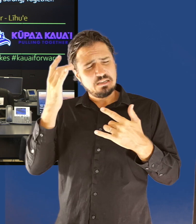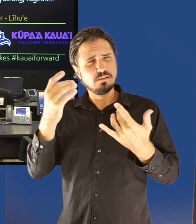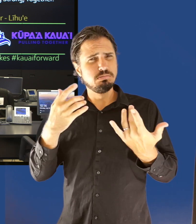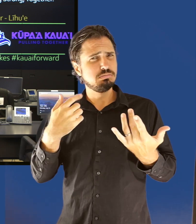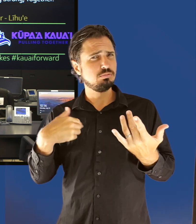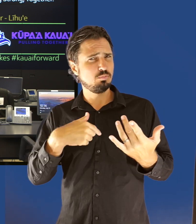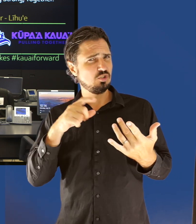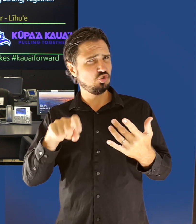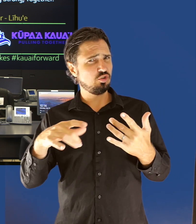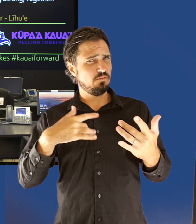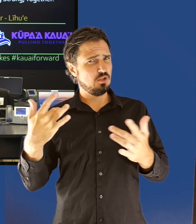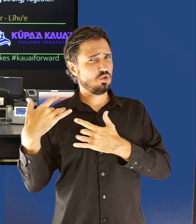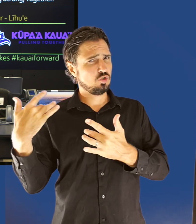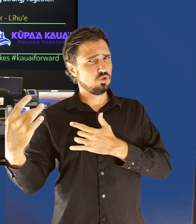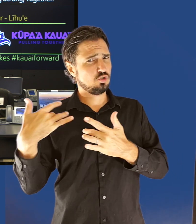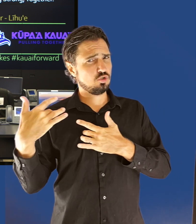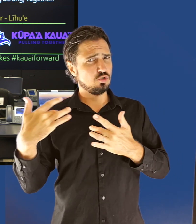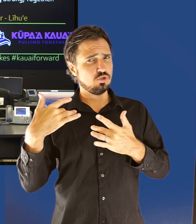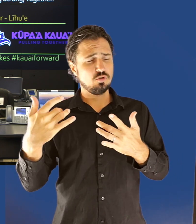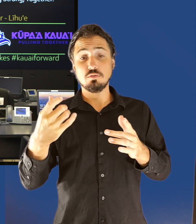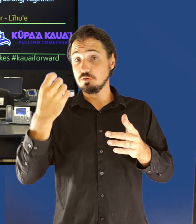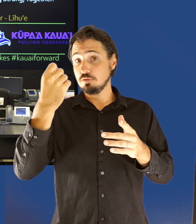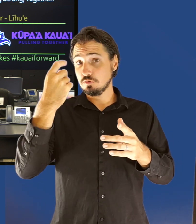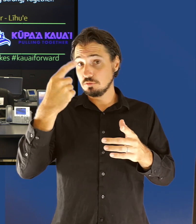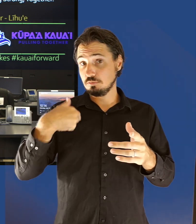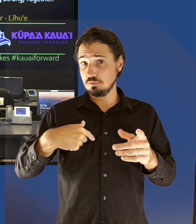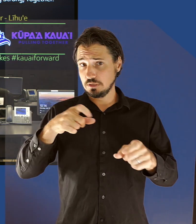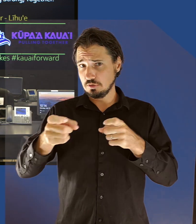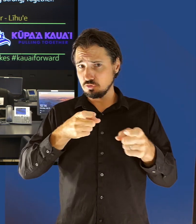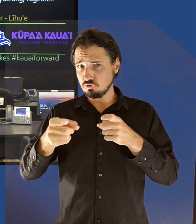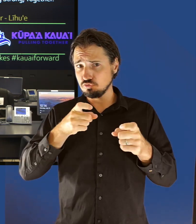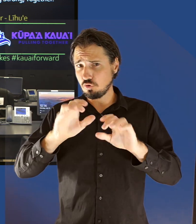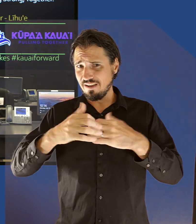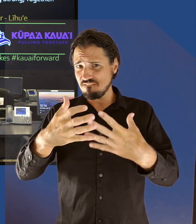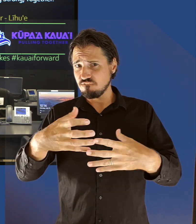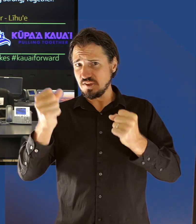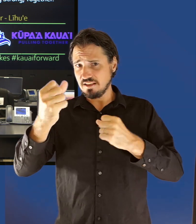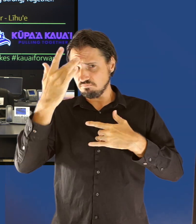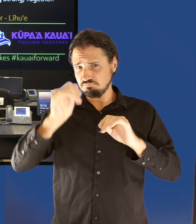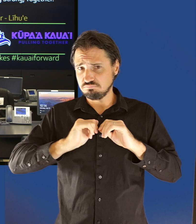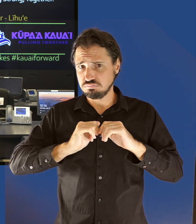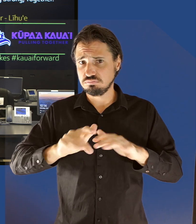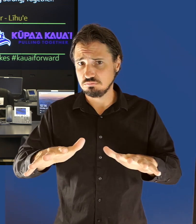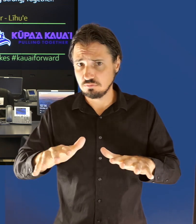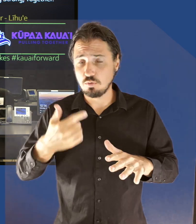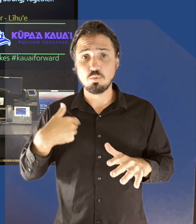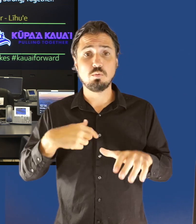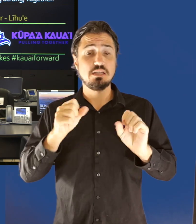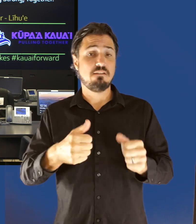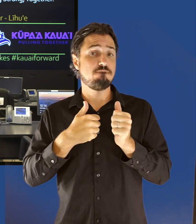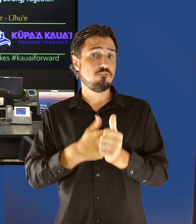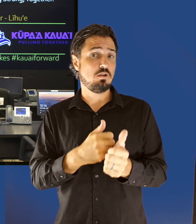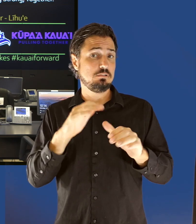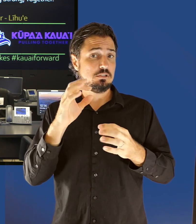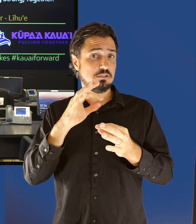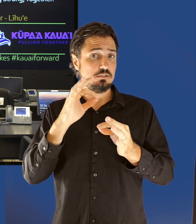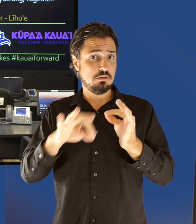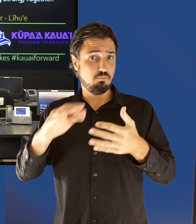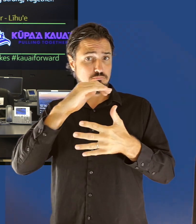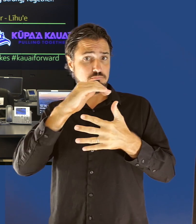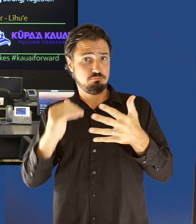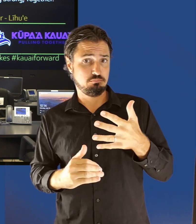Remember, we can help to control how fast and far this virus spreads by following these very simple steps…